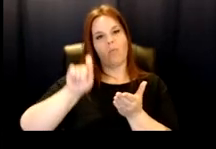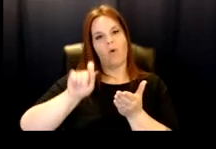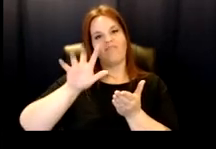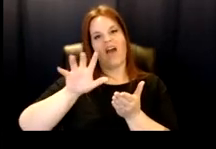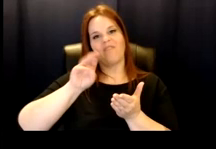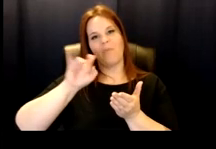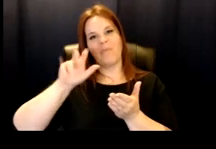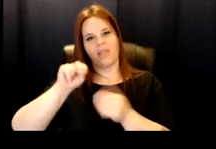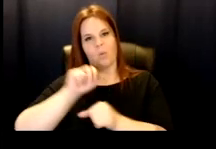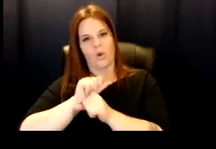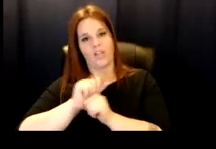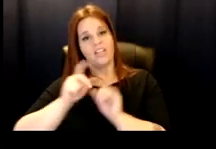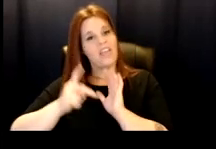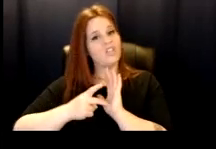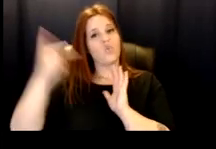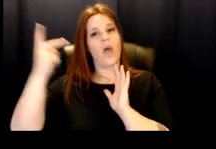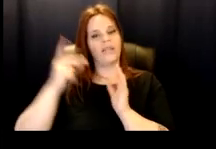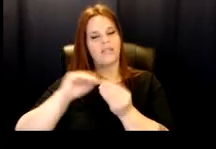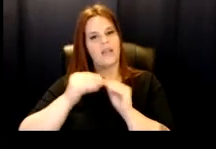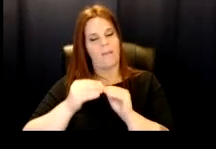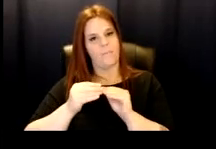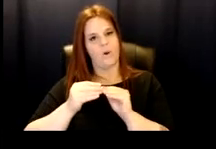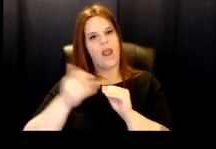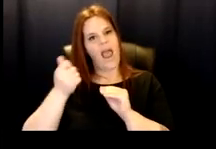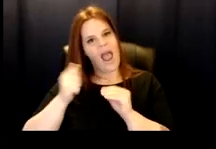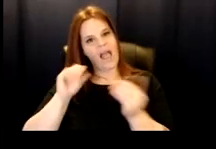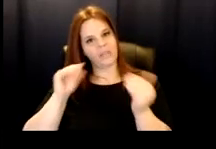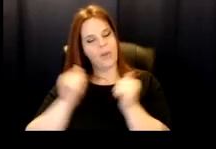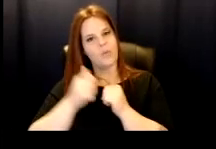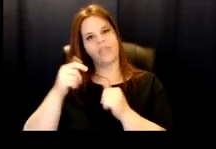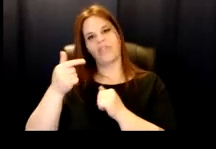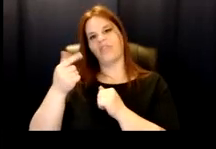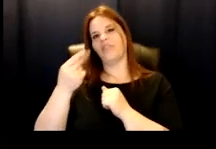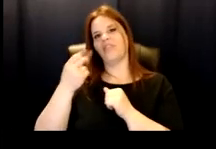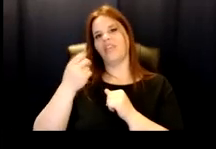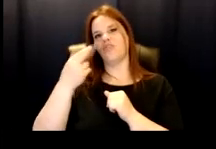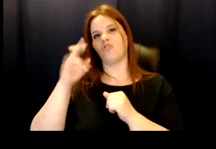as many in all of the Great Recession. So, people with disabilities, the state and local